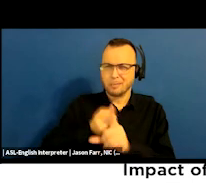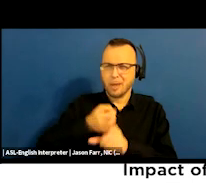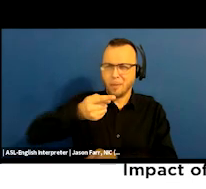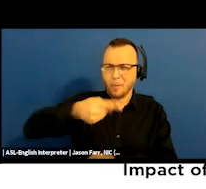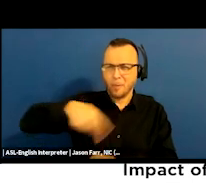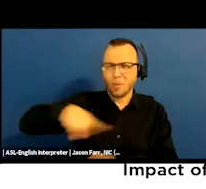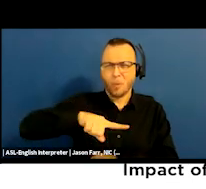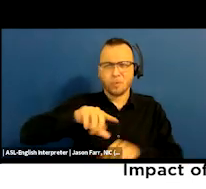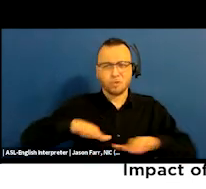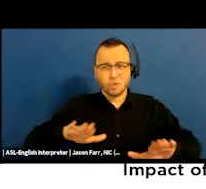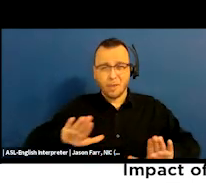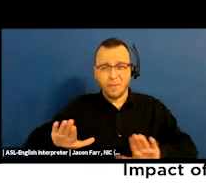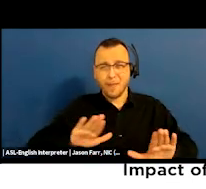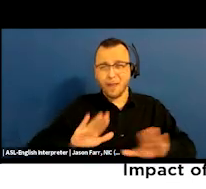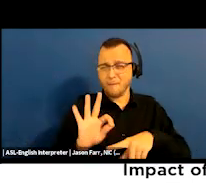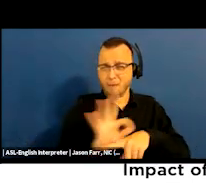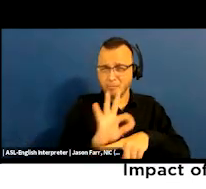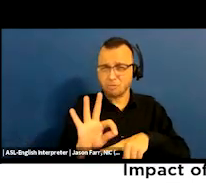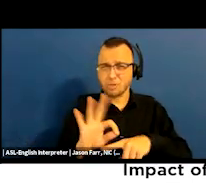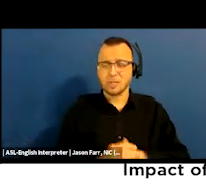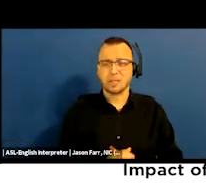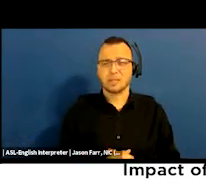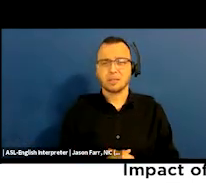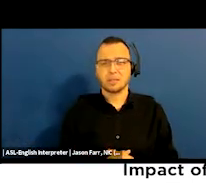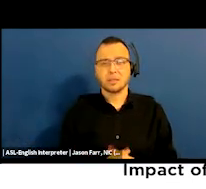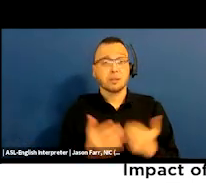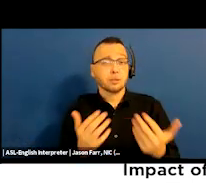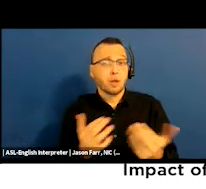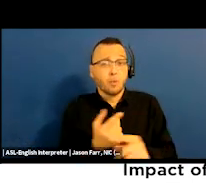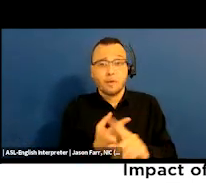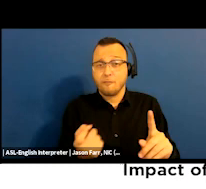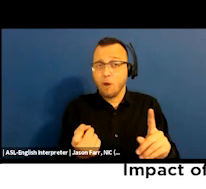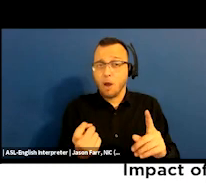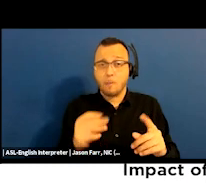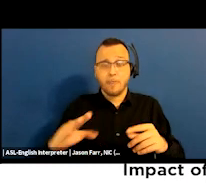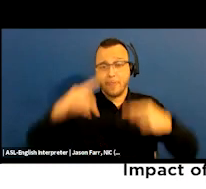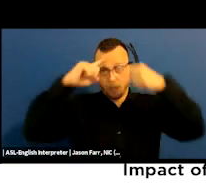of individuals experiencing housing insecurity being under the age of 18.